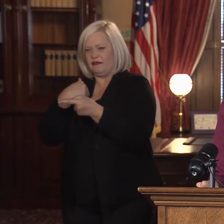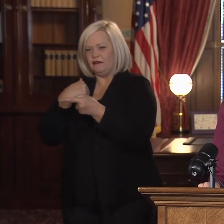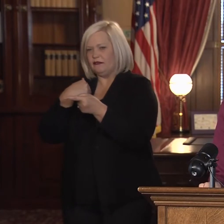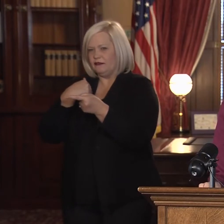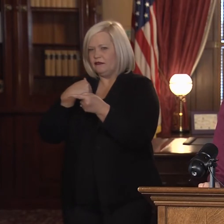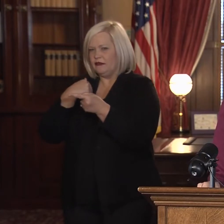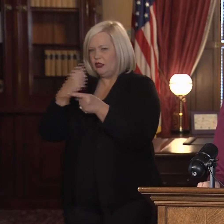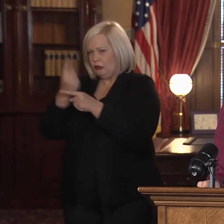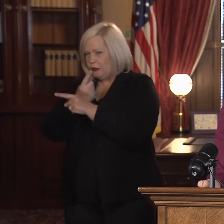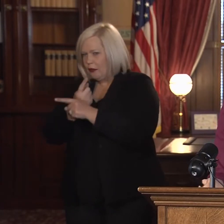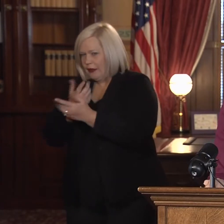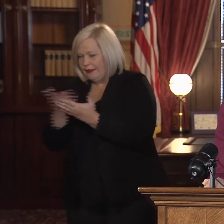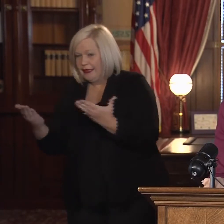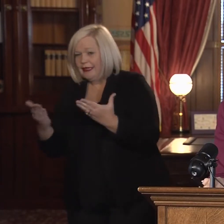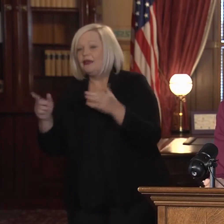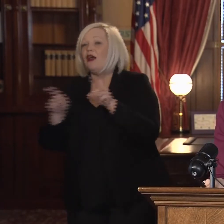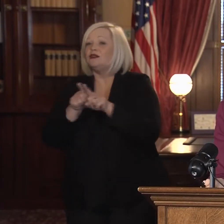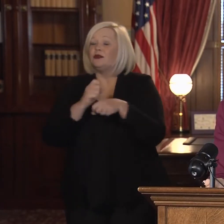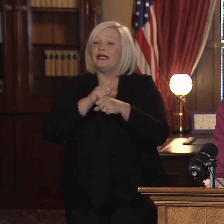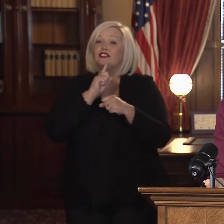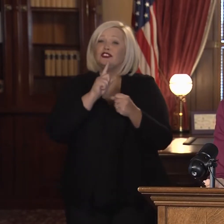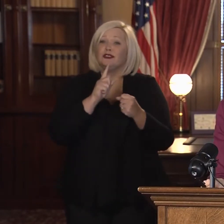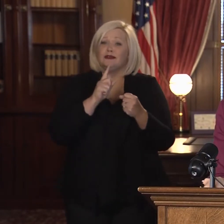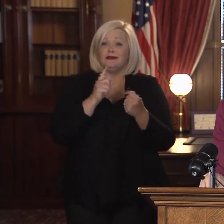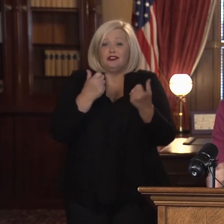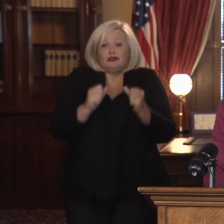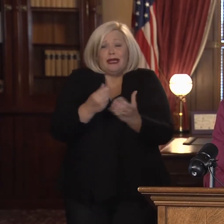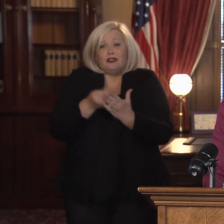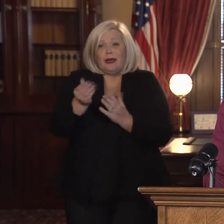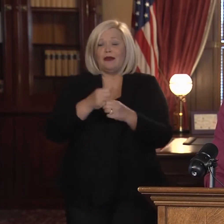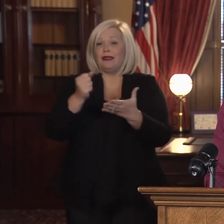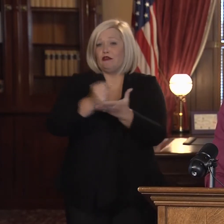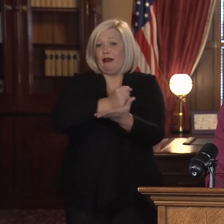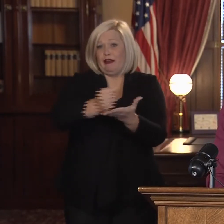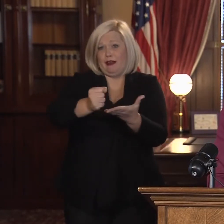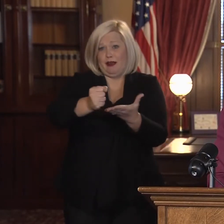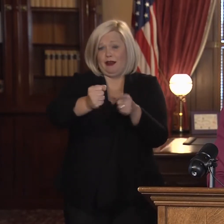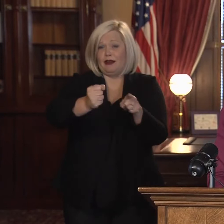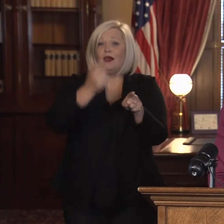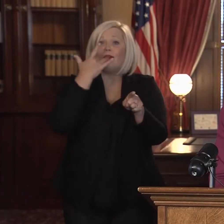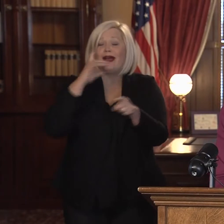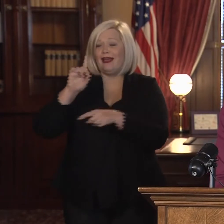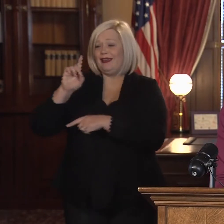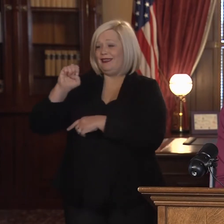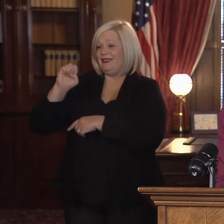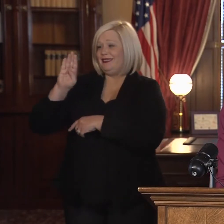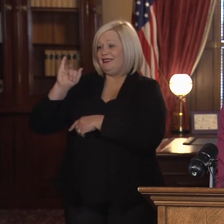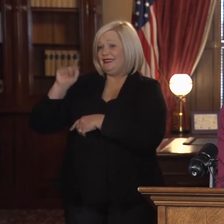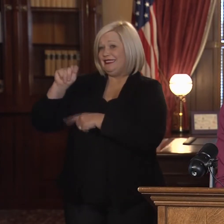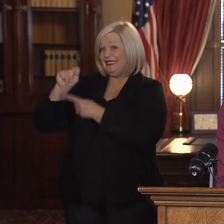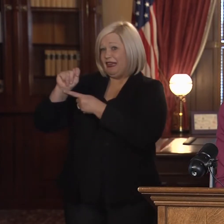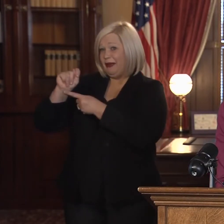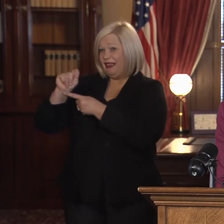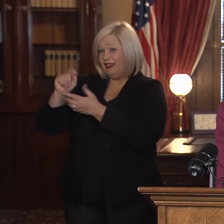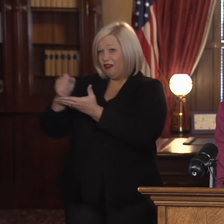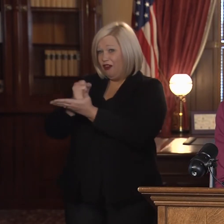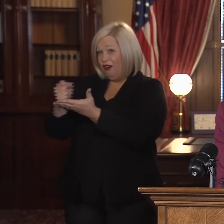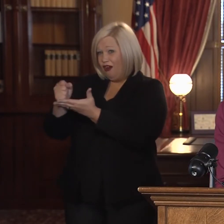IF POSSIBLE, TRY TO MAKE PURCHASES WITH YOUR CREDIT CARD. MINIMIZE POTENTIAL DAMAGE AND USE A CREDIT CARD TO MAKE YOUR